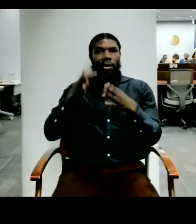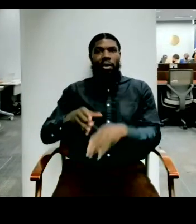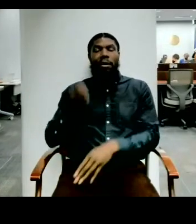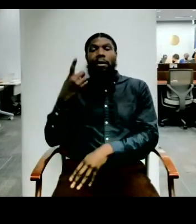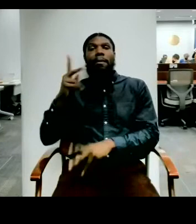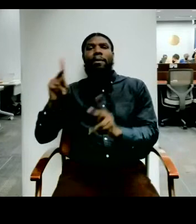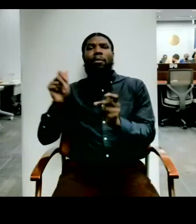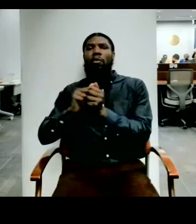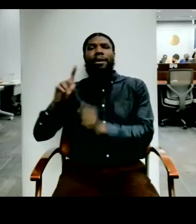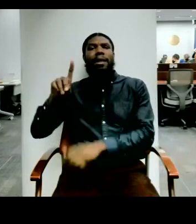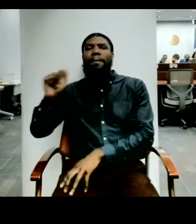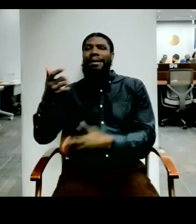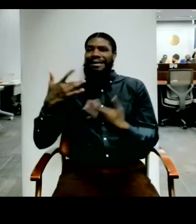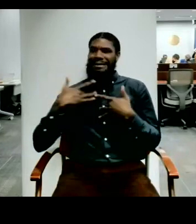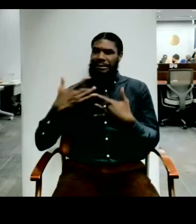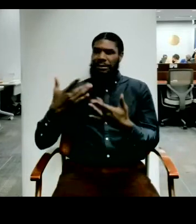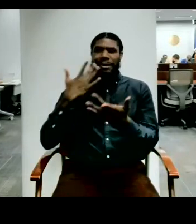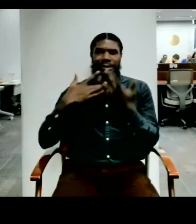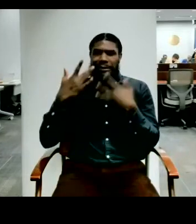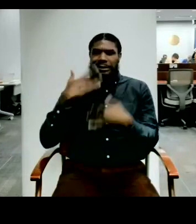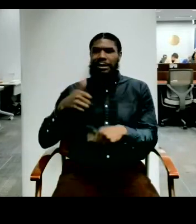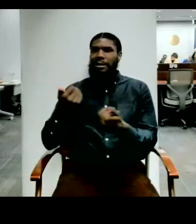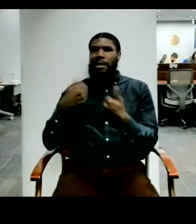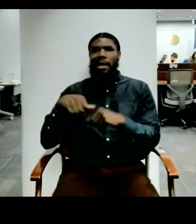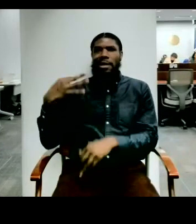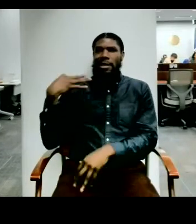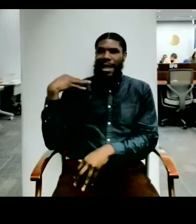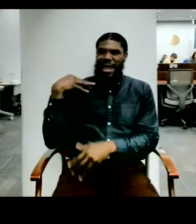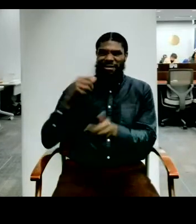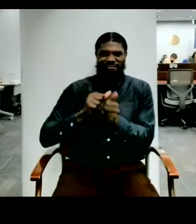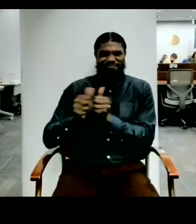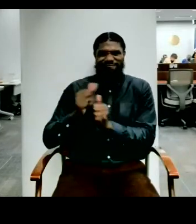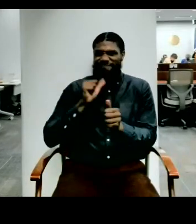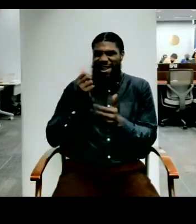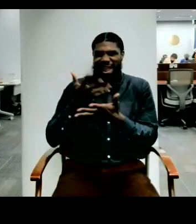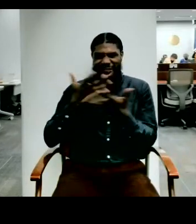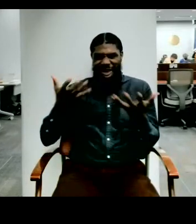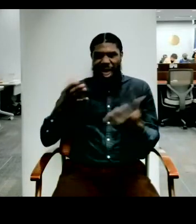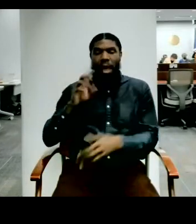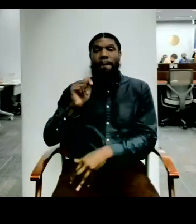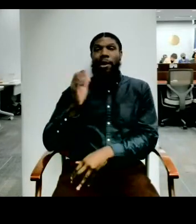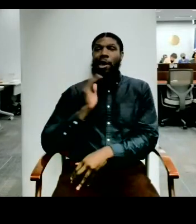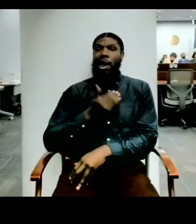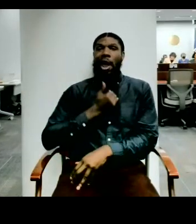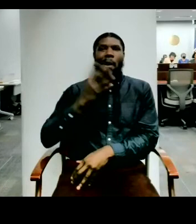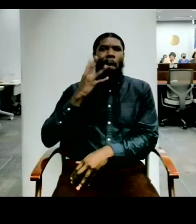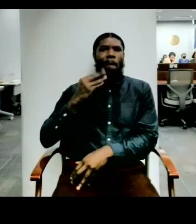in any employee pool. And our experiences are often outside the bell curve in a number of ways,